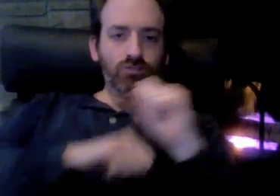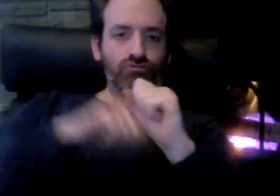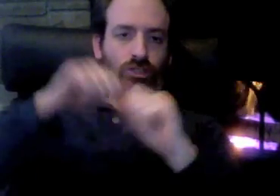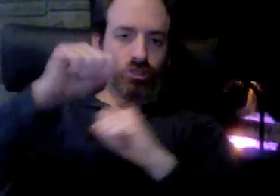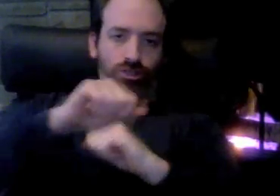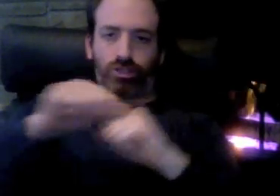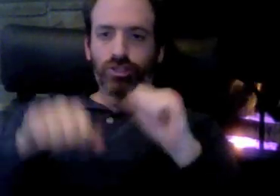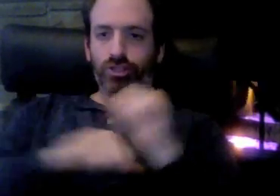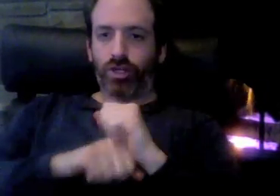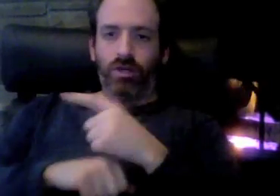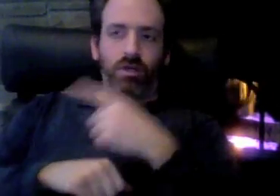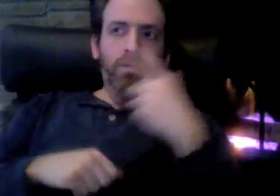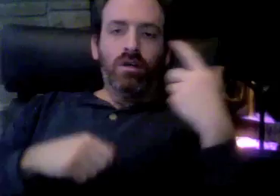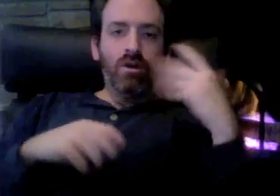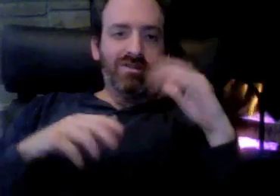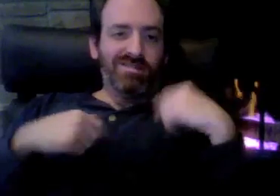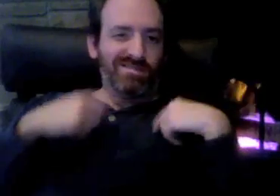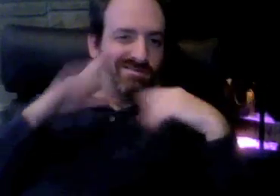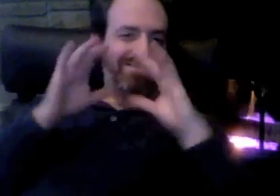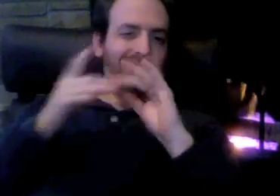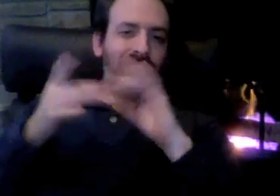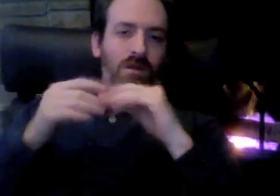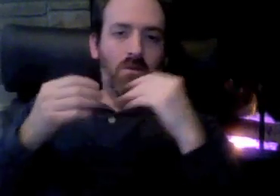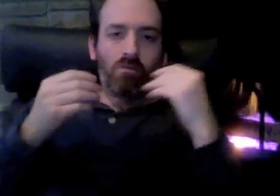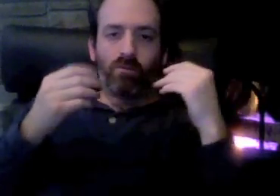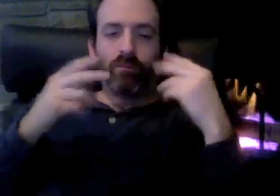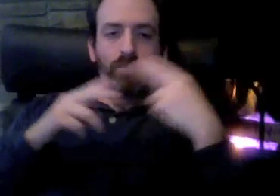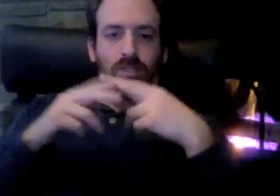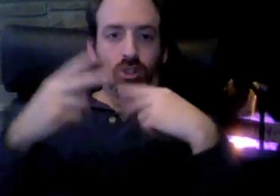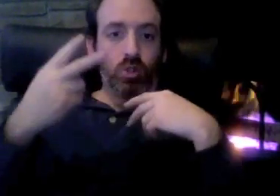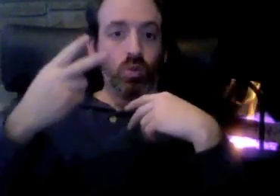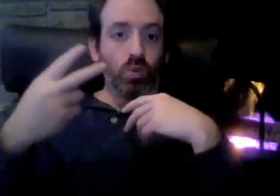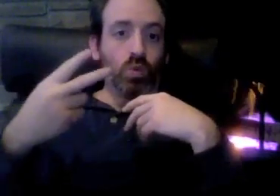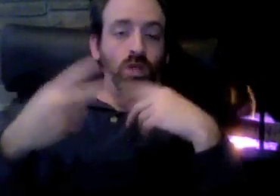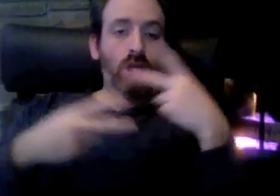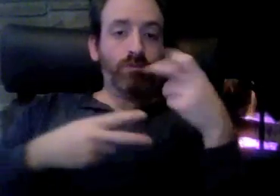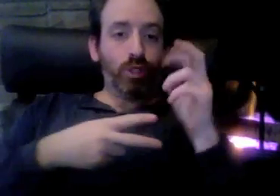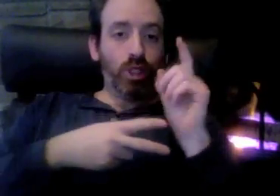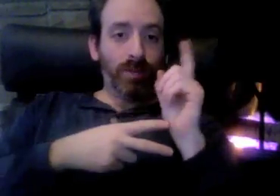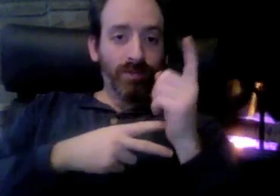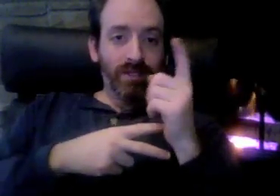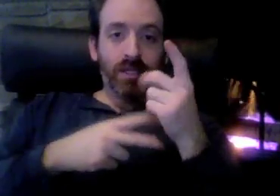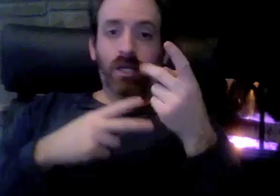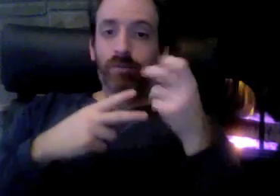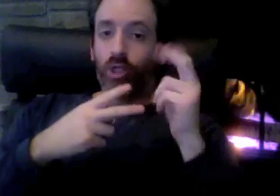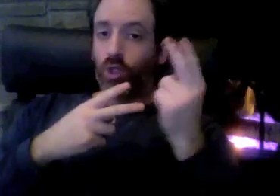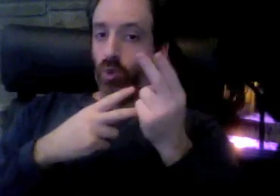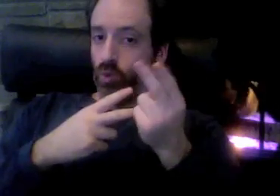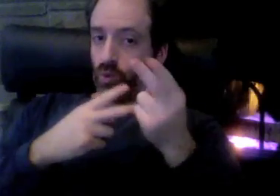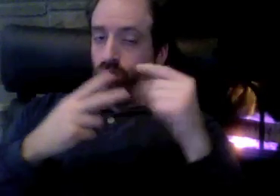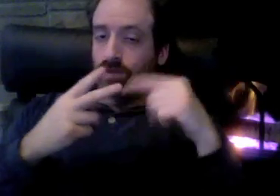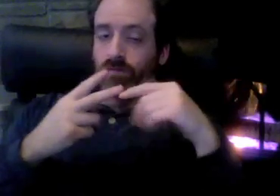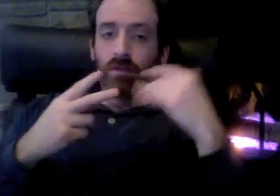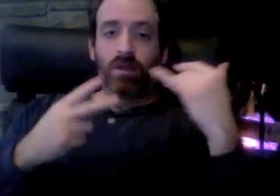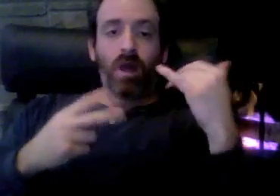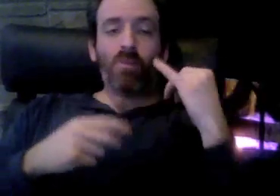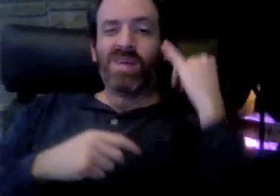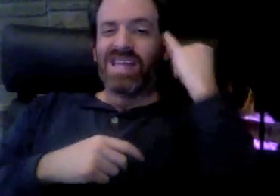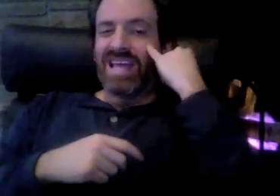Let's discuss about rate structure, as I mentioned earlier videos about "Per user" rate structure.